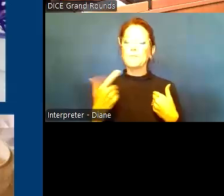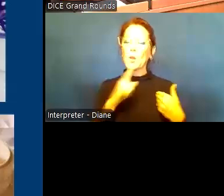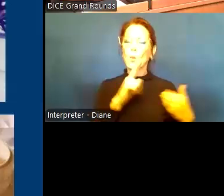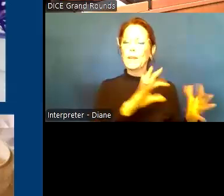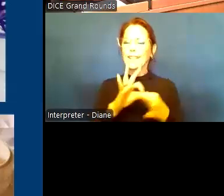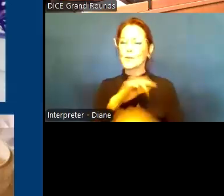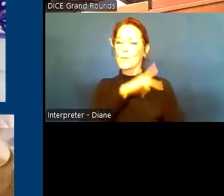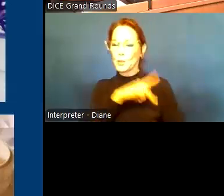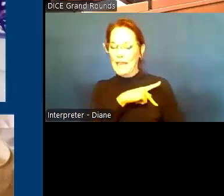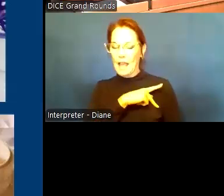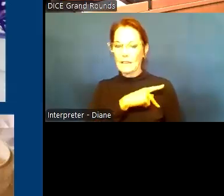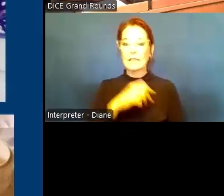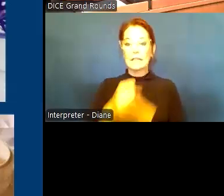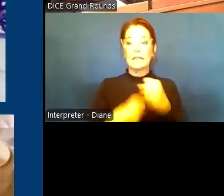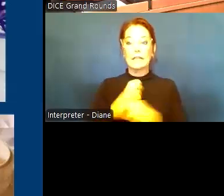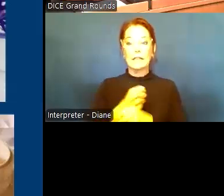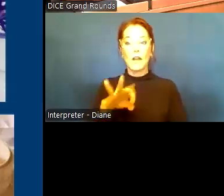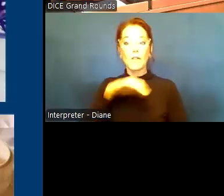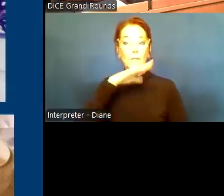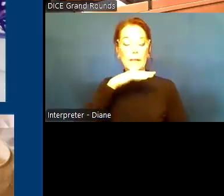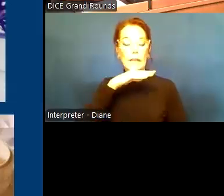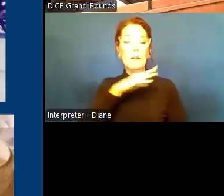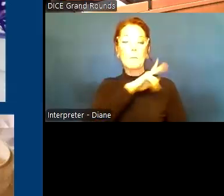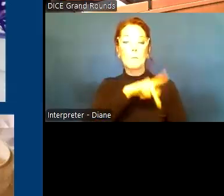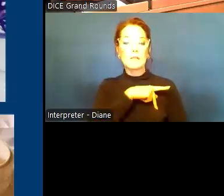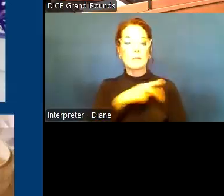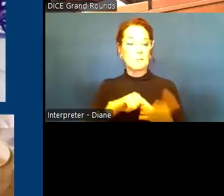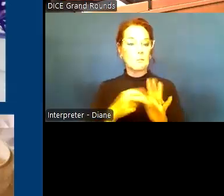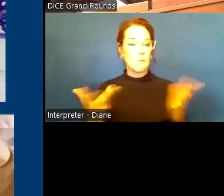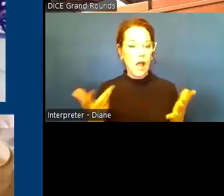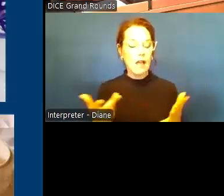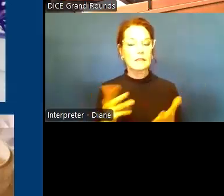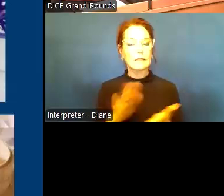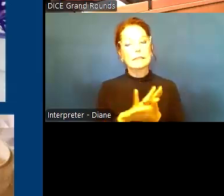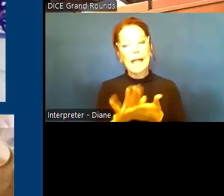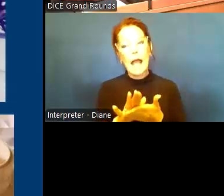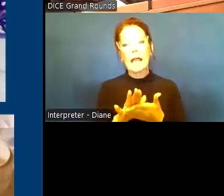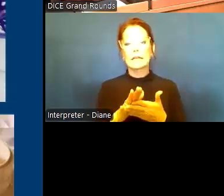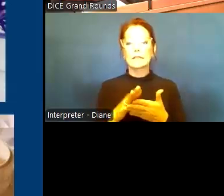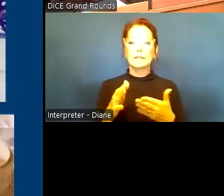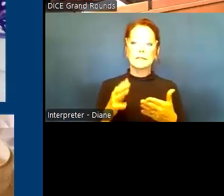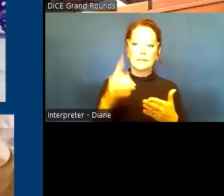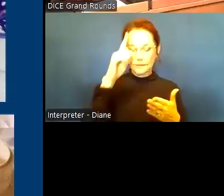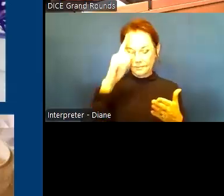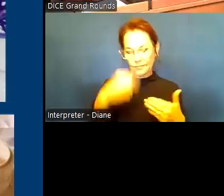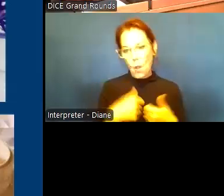kind open honest um giving you know maybe some reckless impulsivity and naivity but we'll just